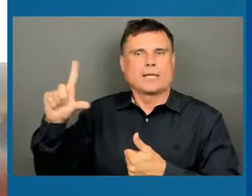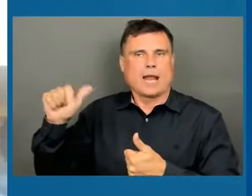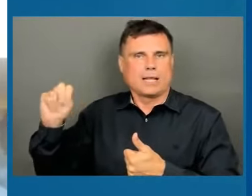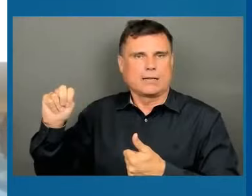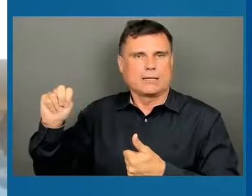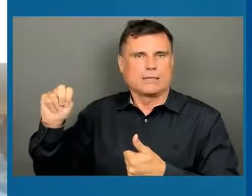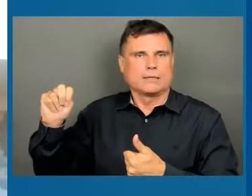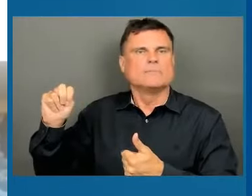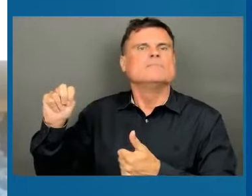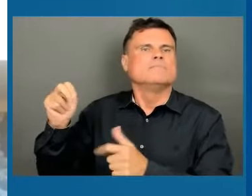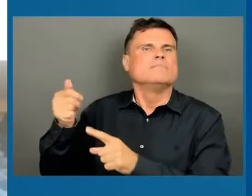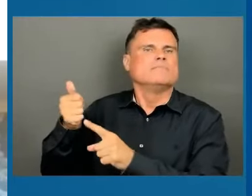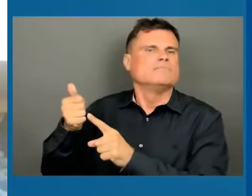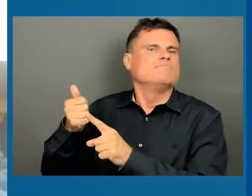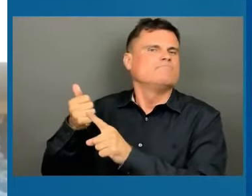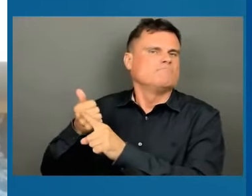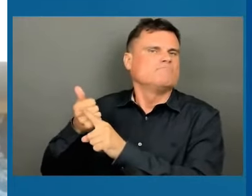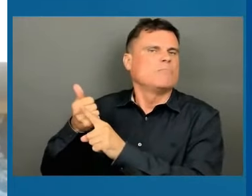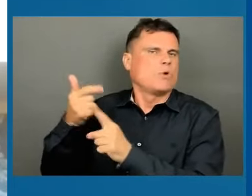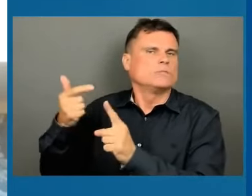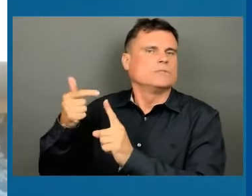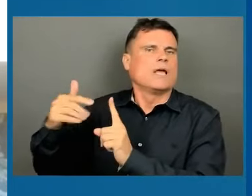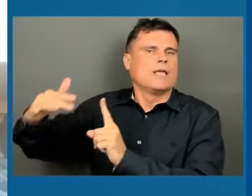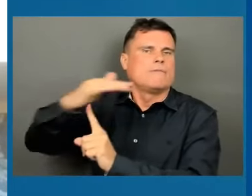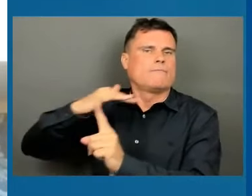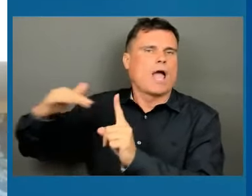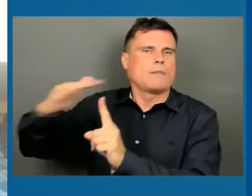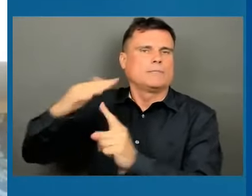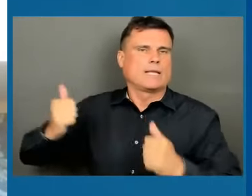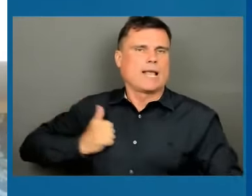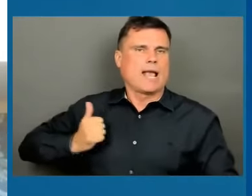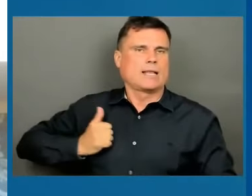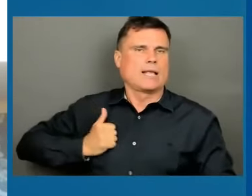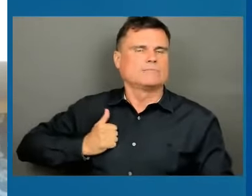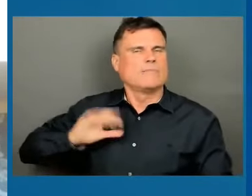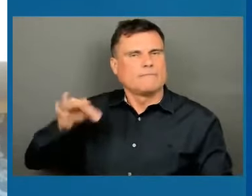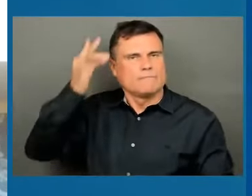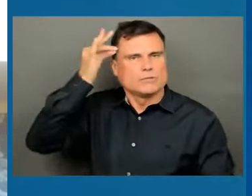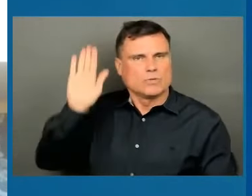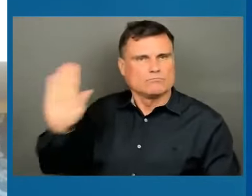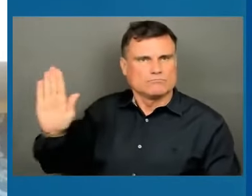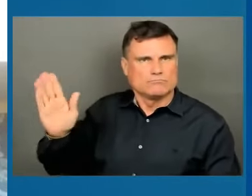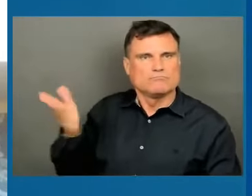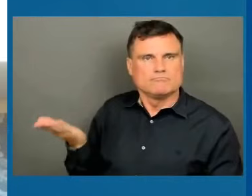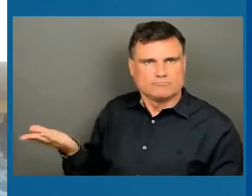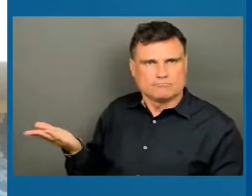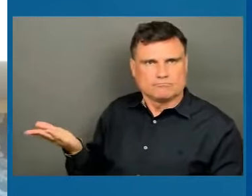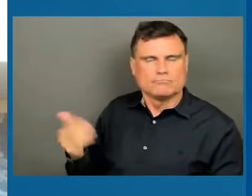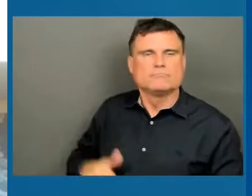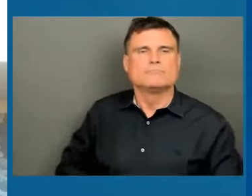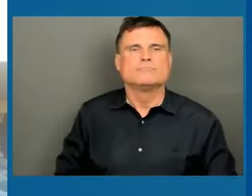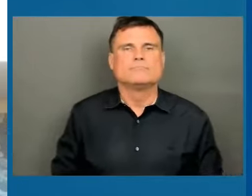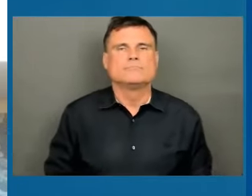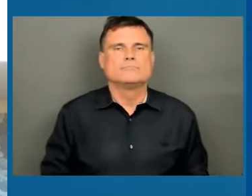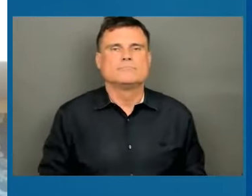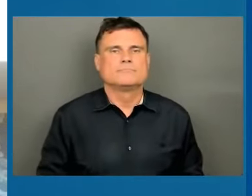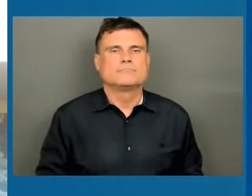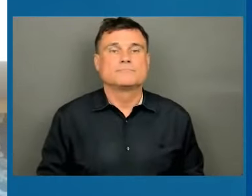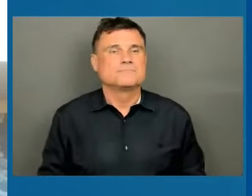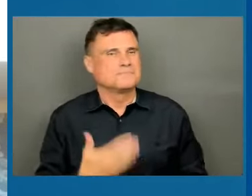Please go ahead. Thank you very much. The following weather